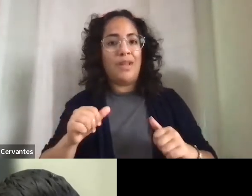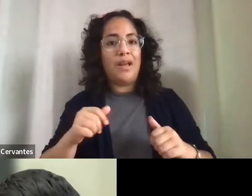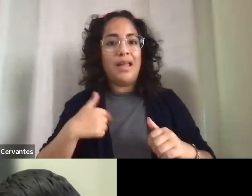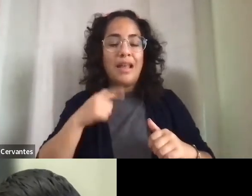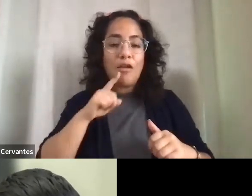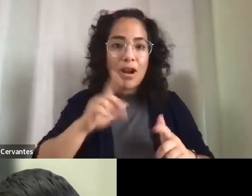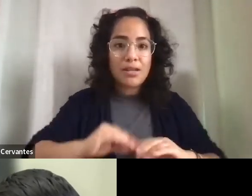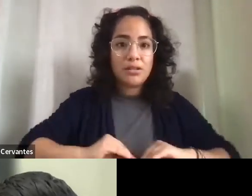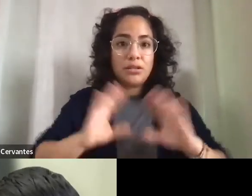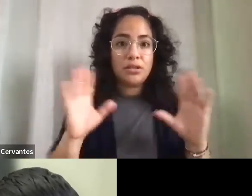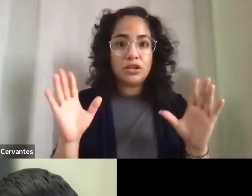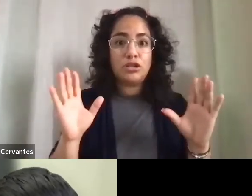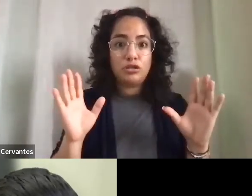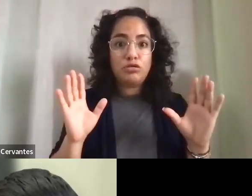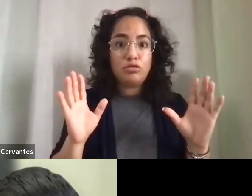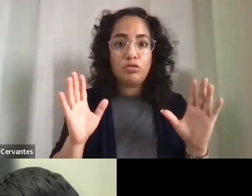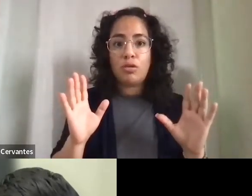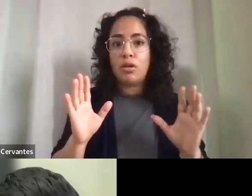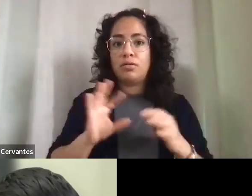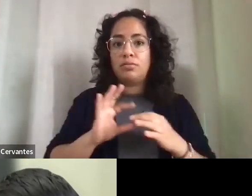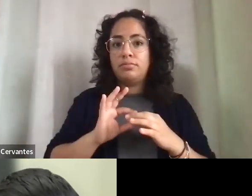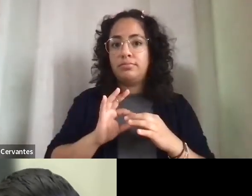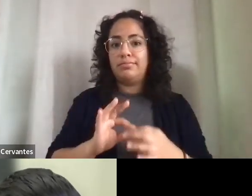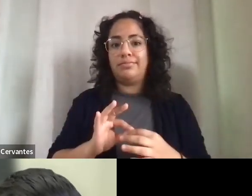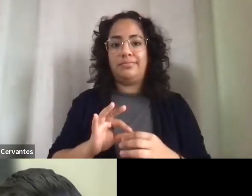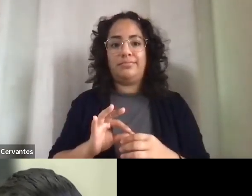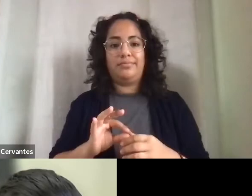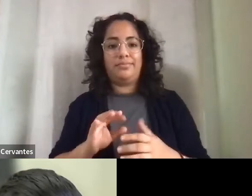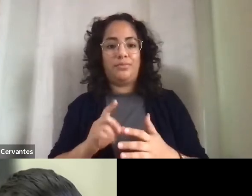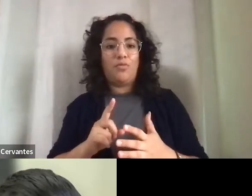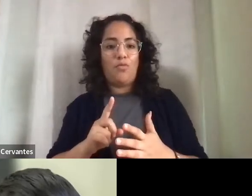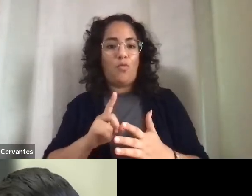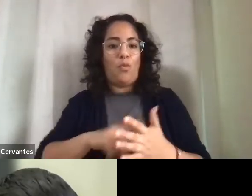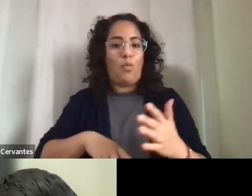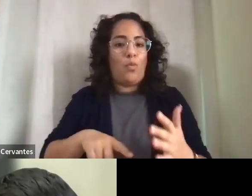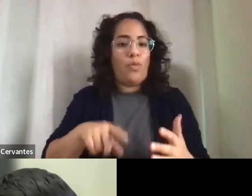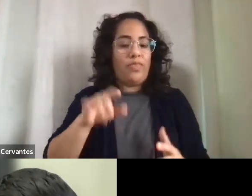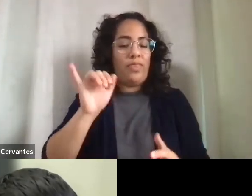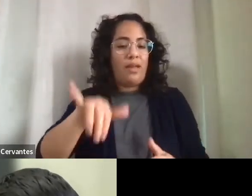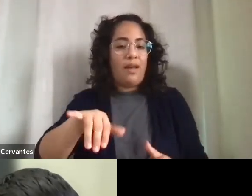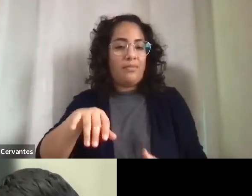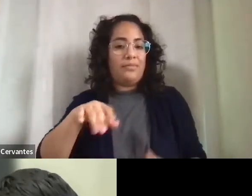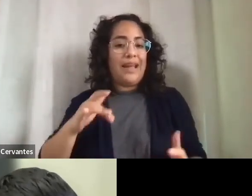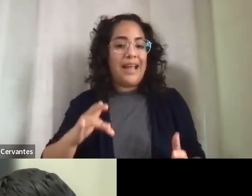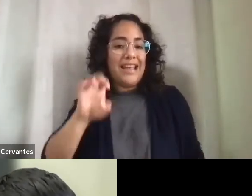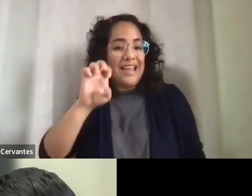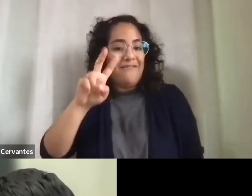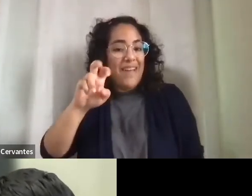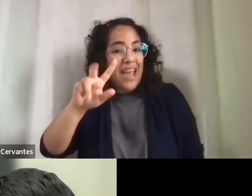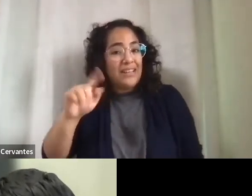cases about what the inciting event was. I think that what we have learned from COVID in particular